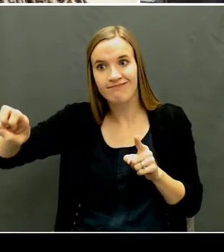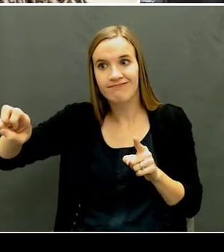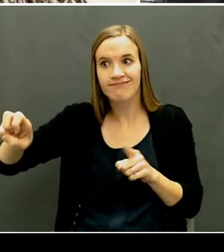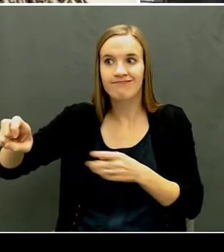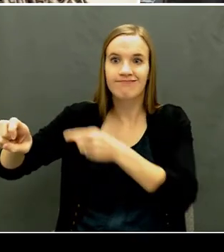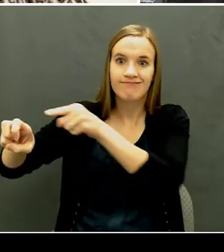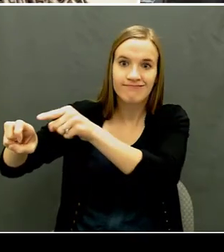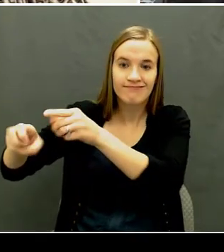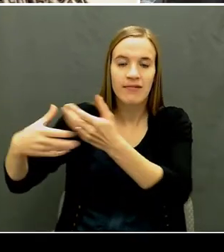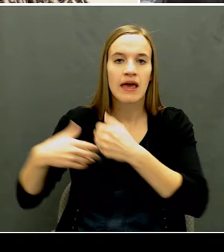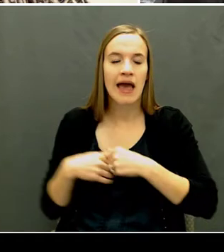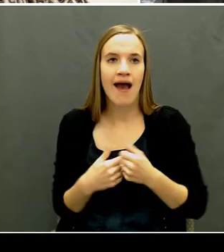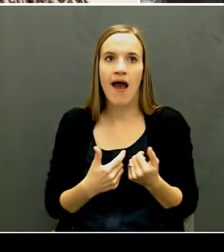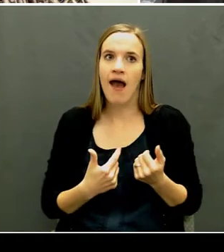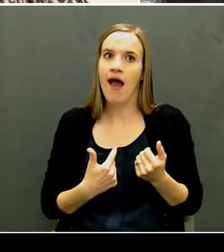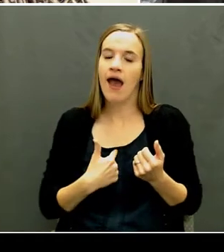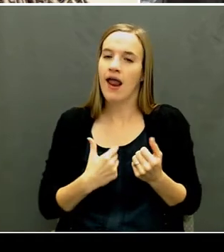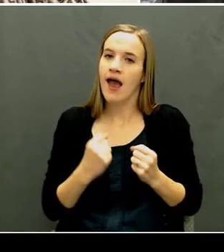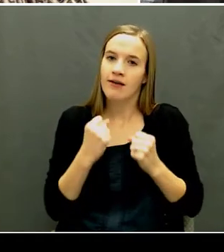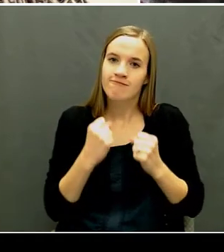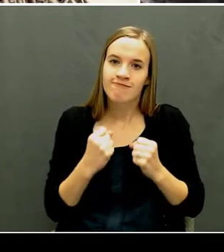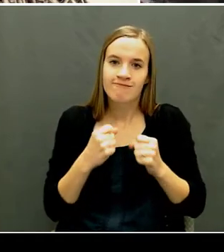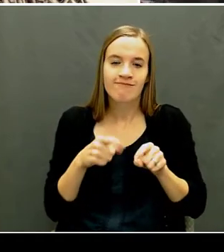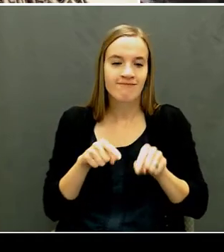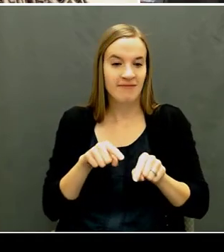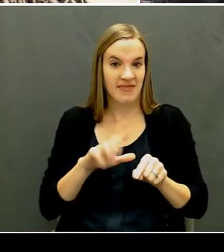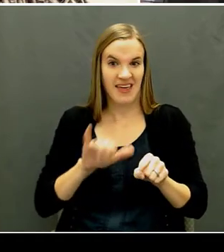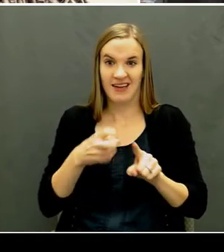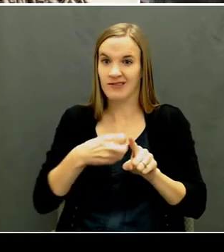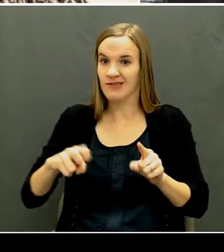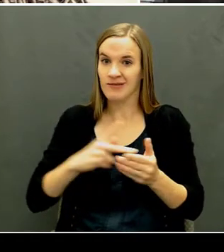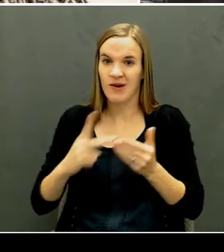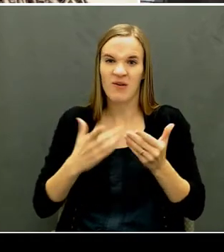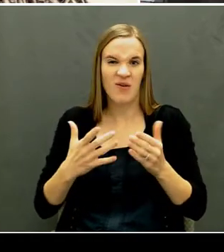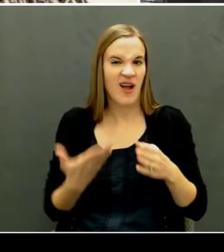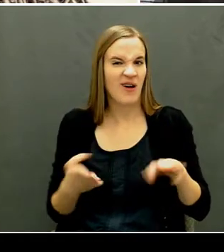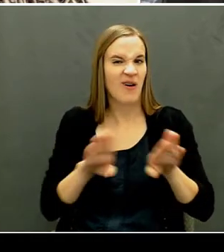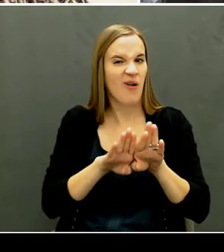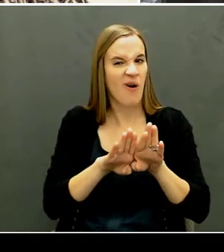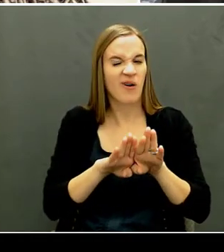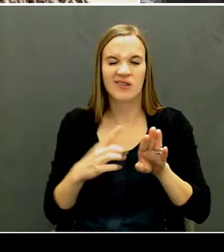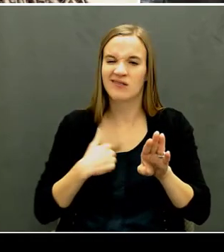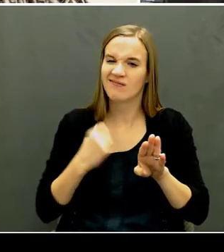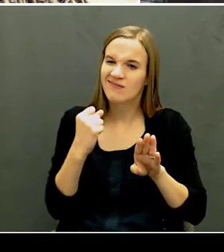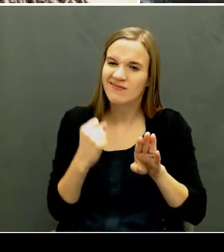close down the transitional program because we said, Why are we transitioning people twice, you